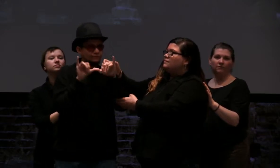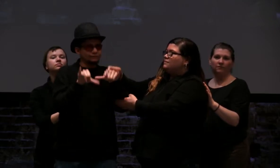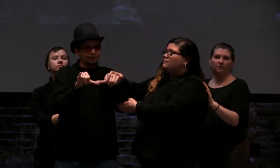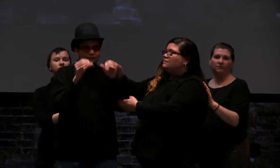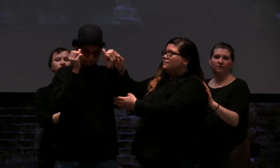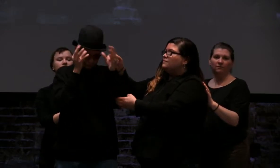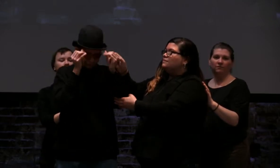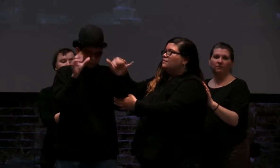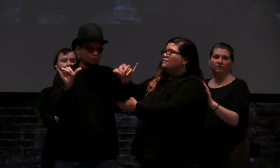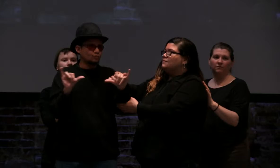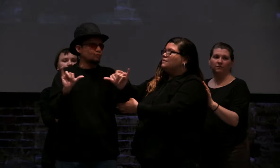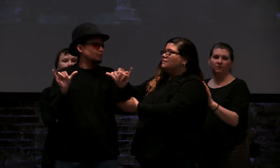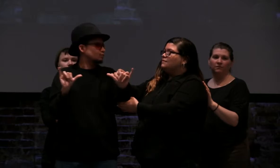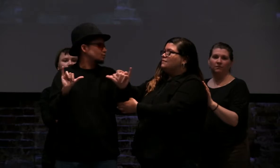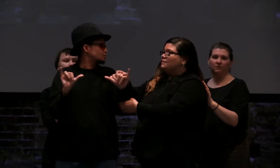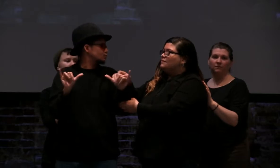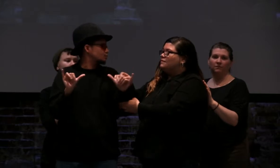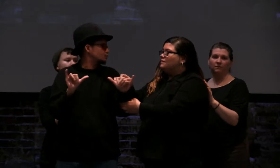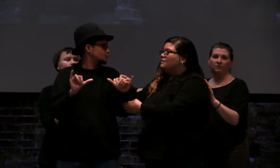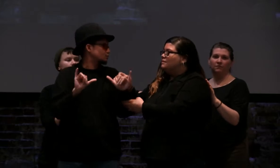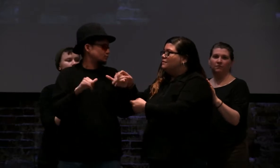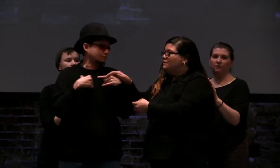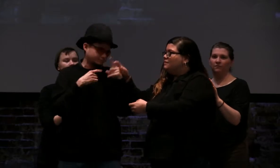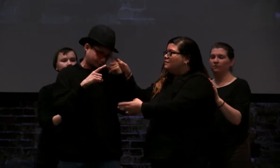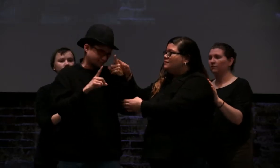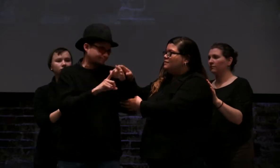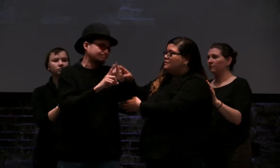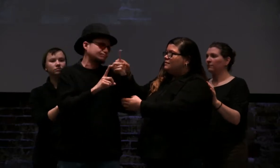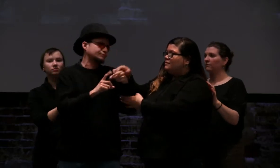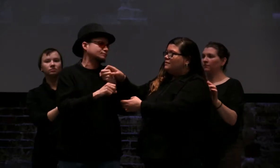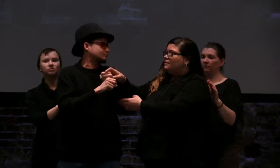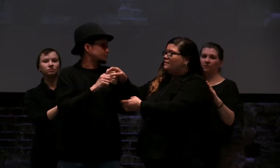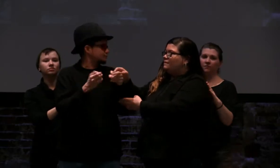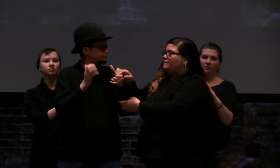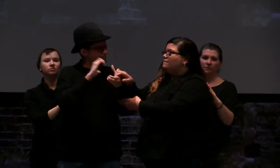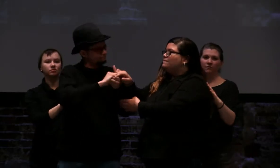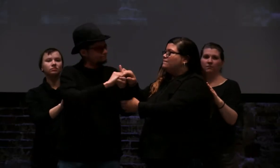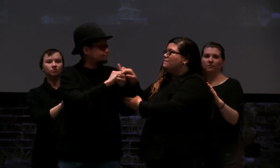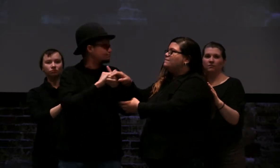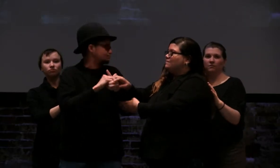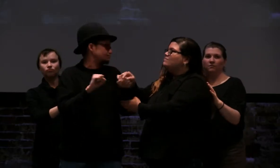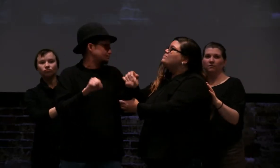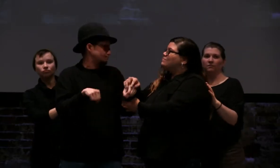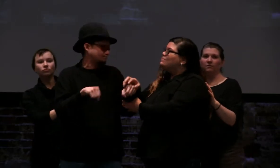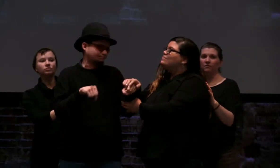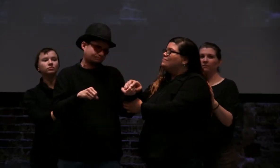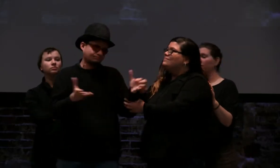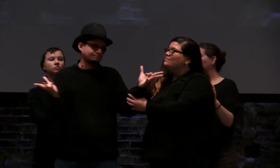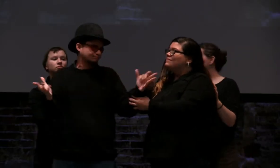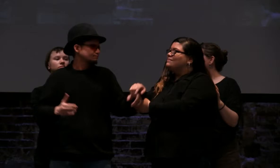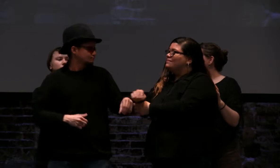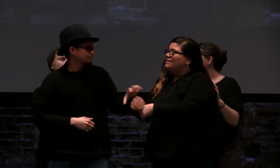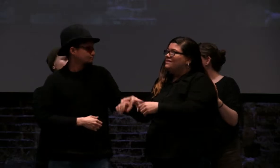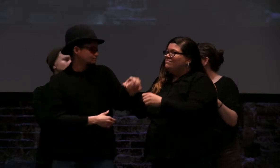The guy with the beard from Chicago, he was very informative too. And so I think we could reach out to him and partner with them as well.